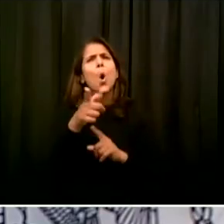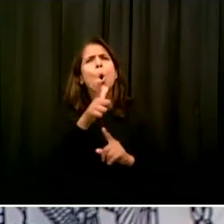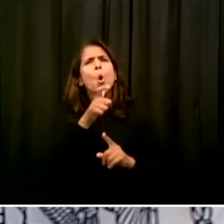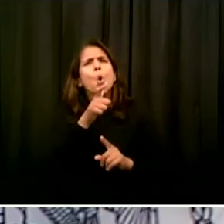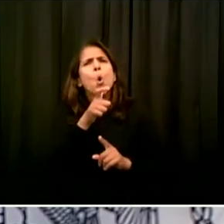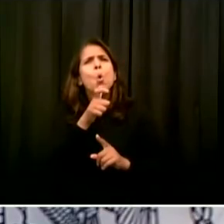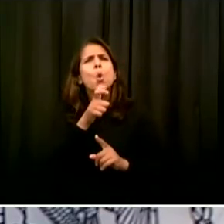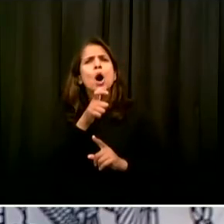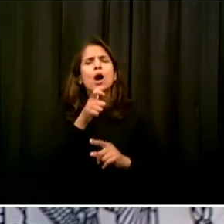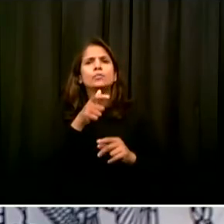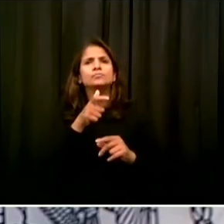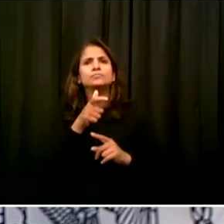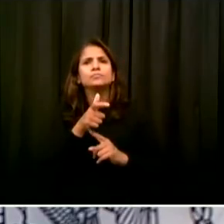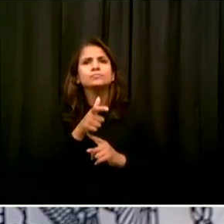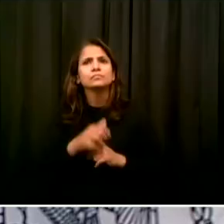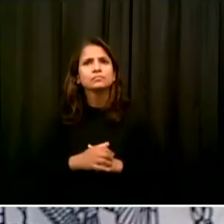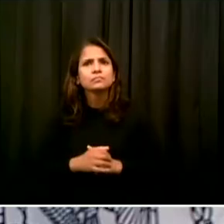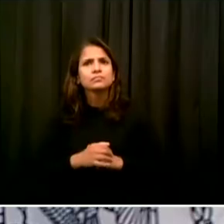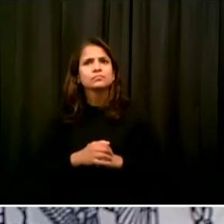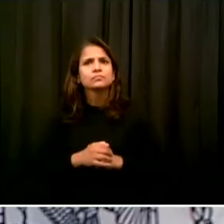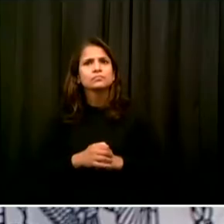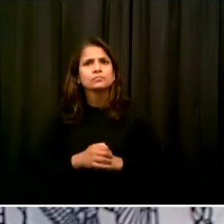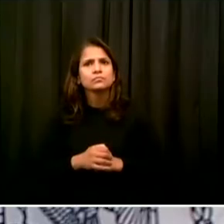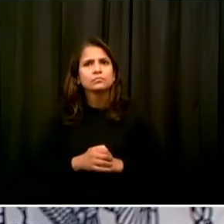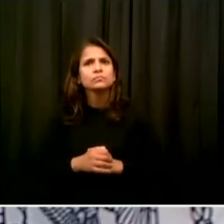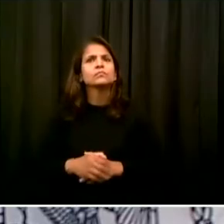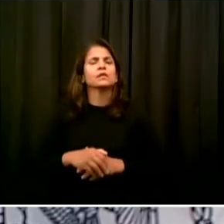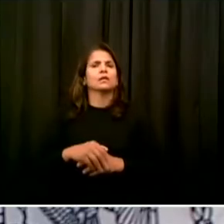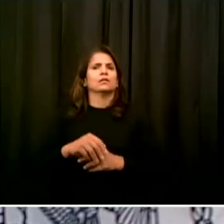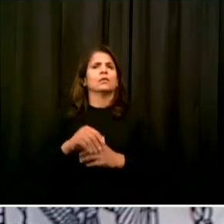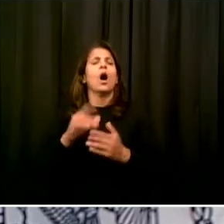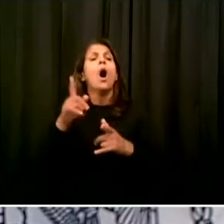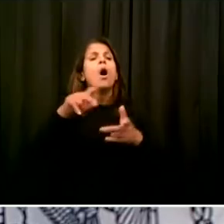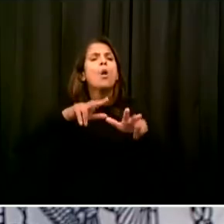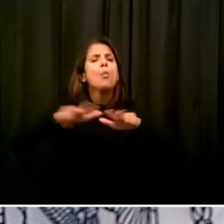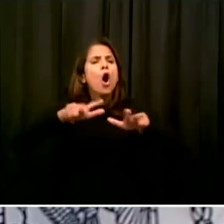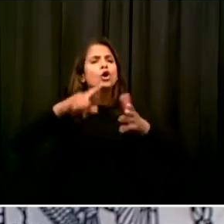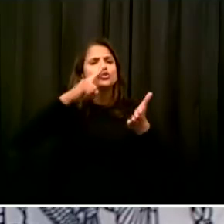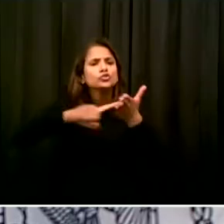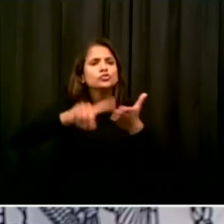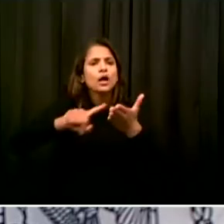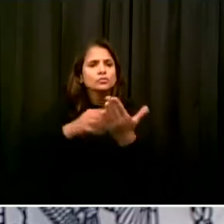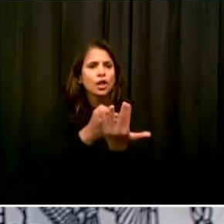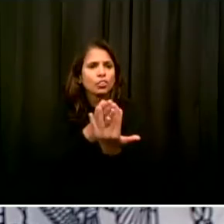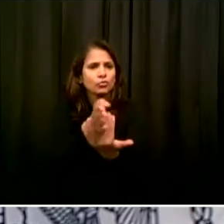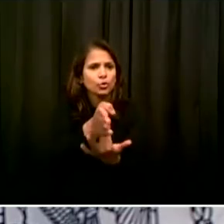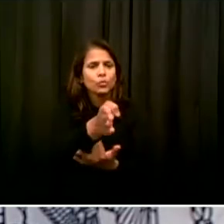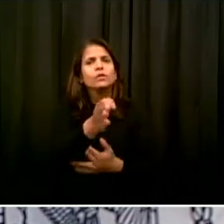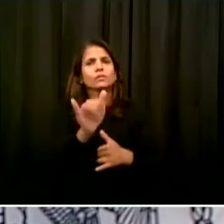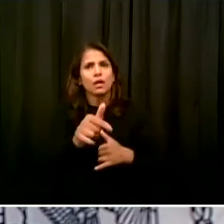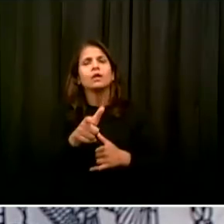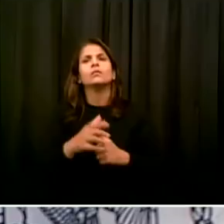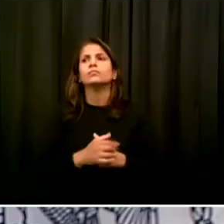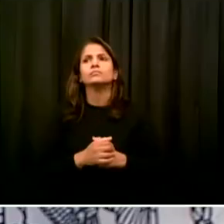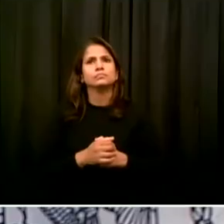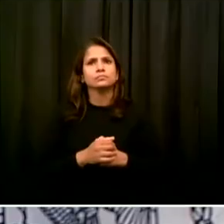FINORMATION ABOUT WHO EXACTLY WILL BE CONDUCTING THESE WALK THROUGHS, HOW MAN Y